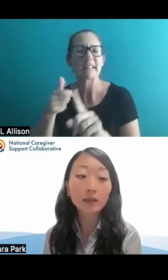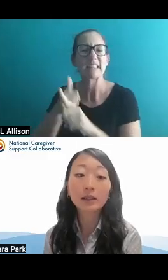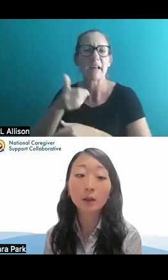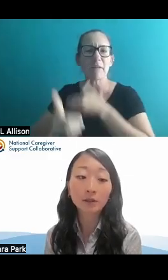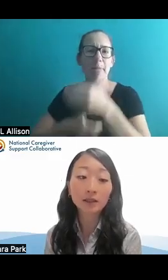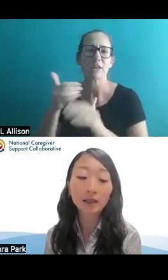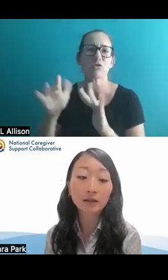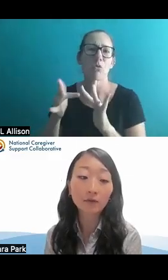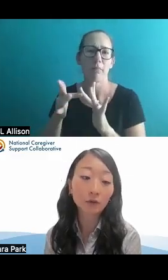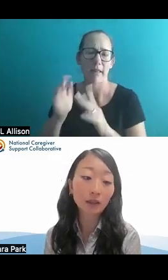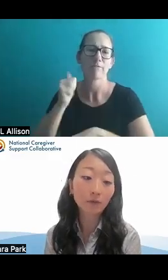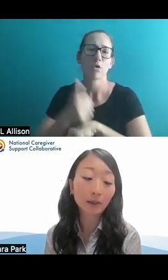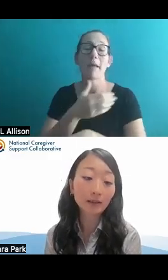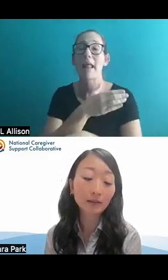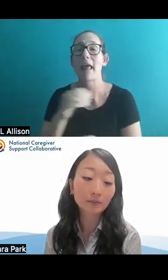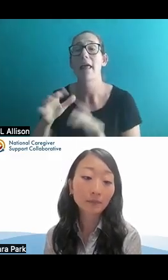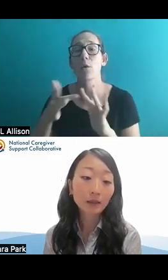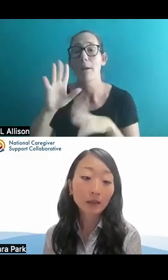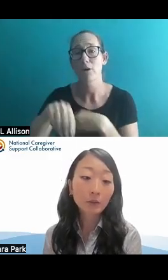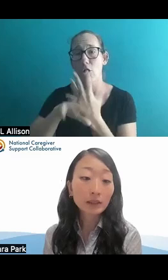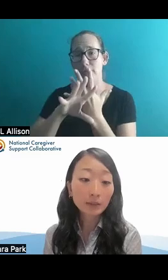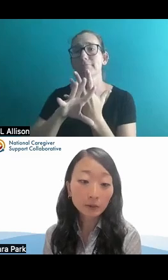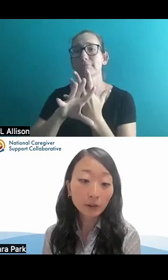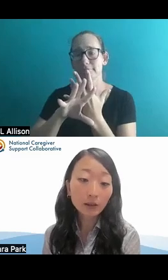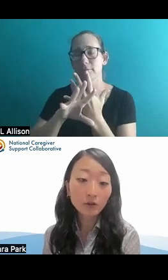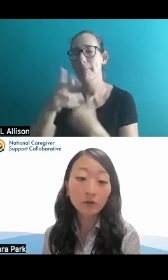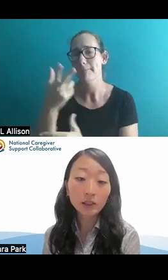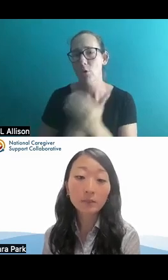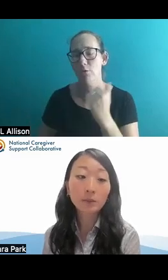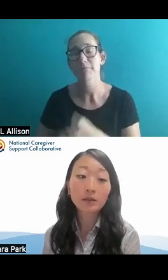as a webinar style live training format. We subsequently launch three supplemental